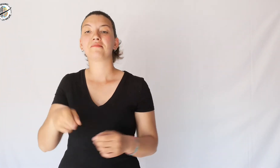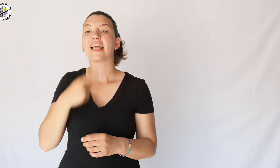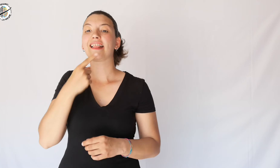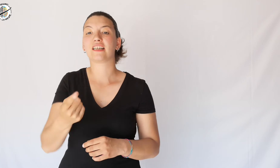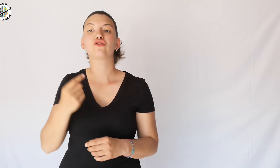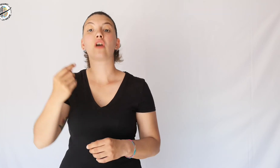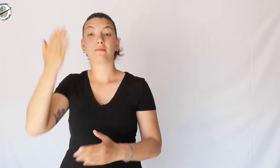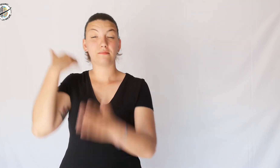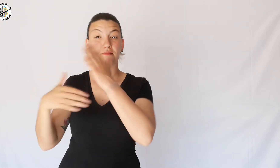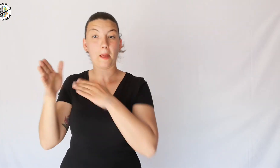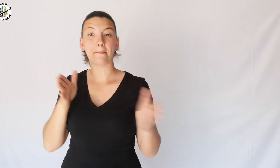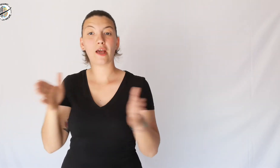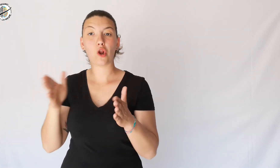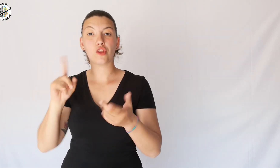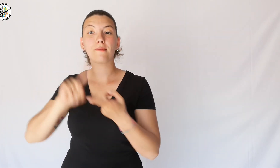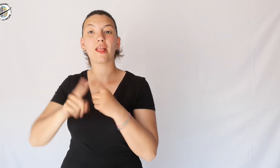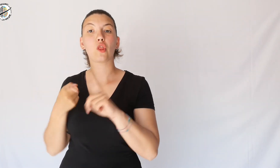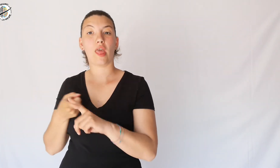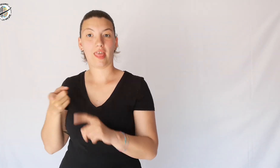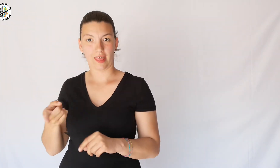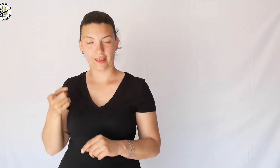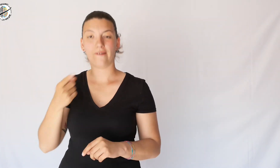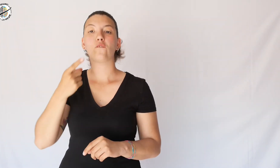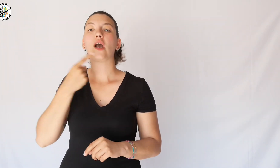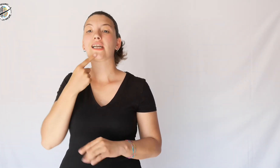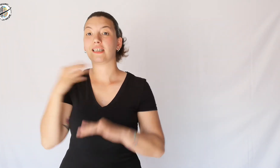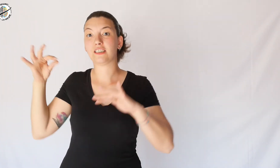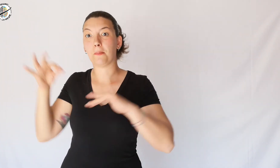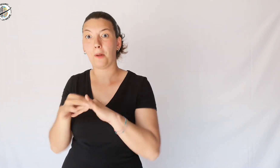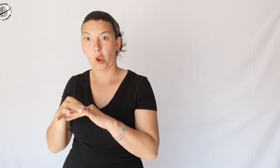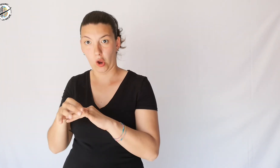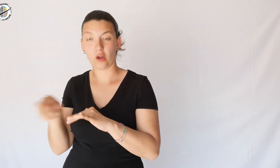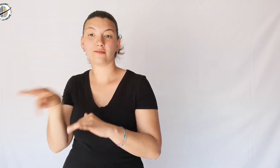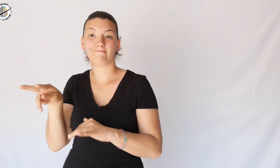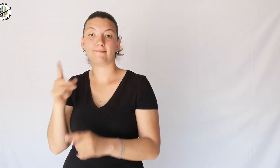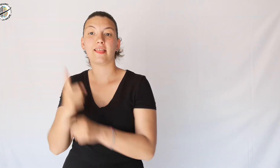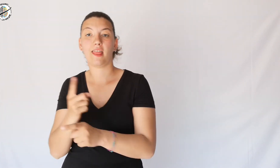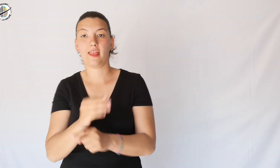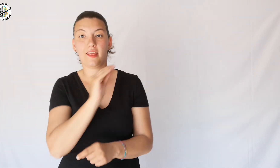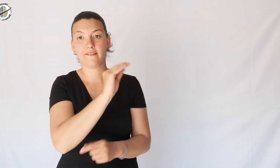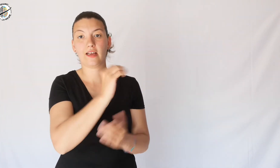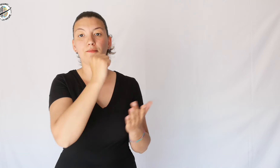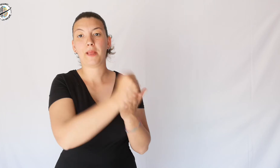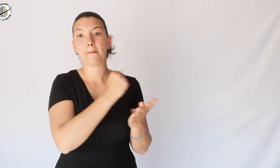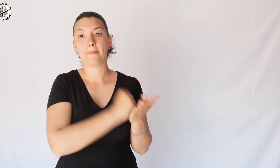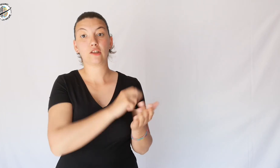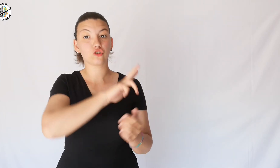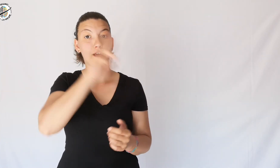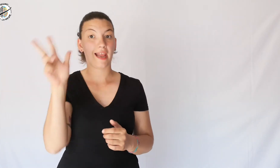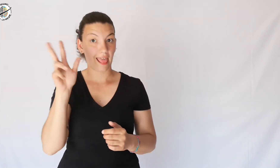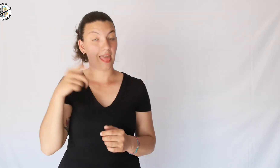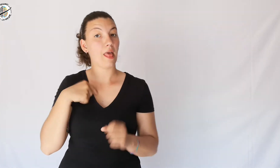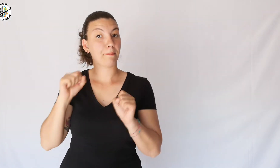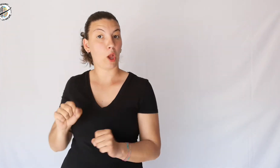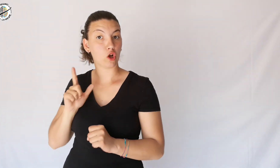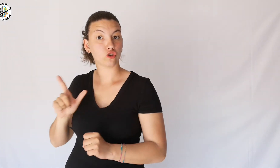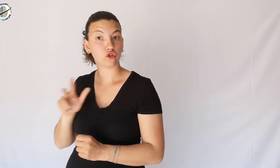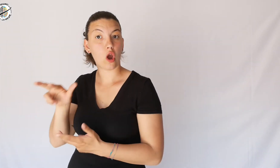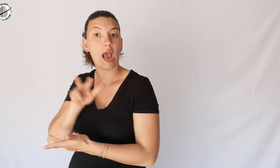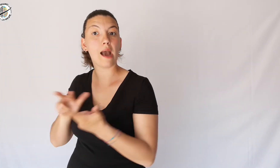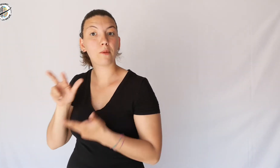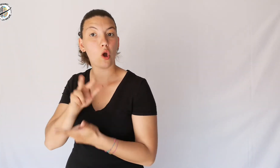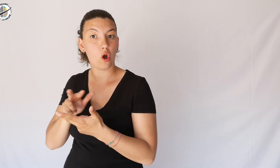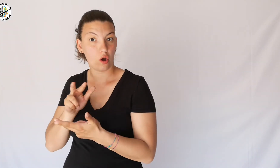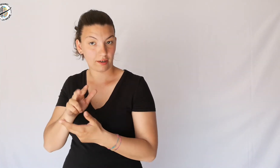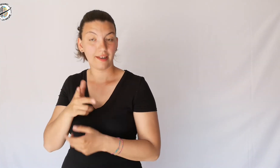In the medieval period, newlyweds had to ask the king for permission to make love.